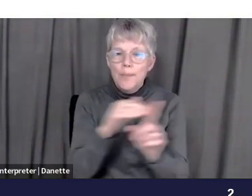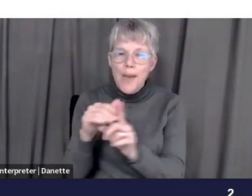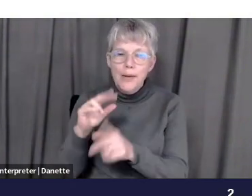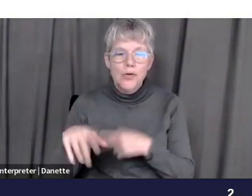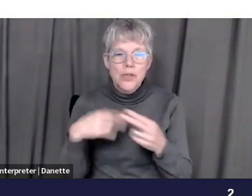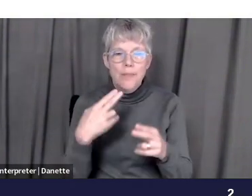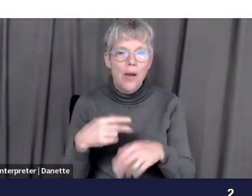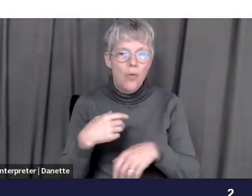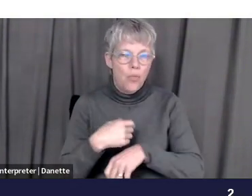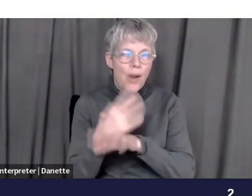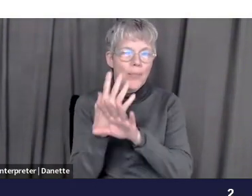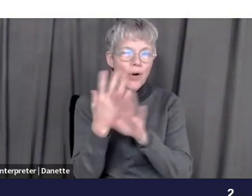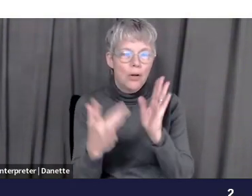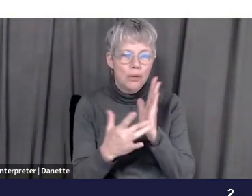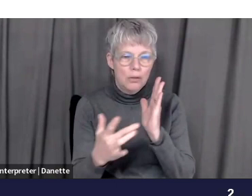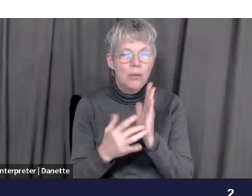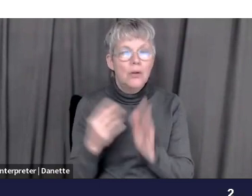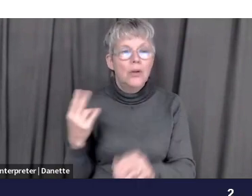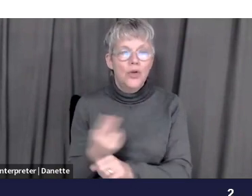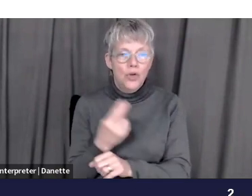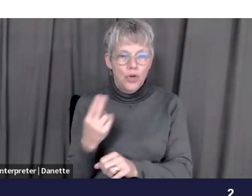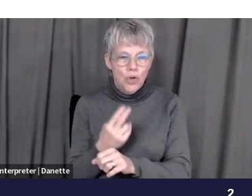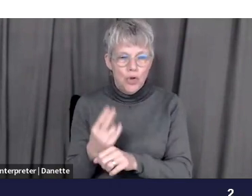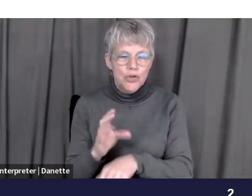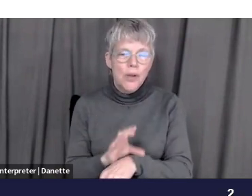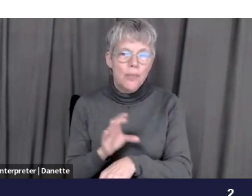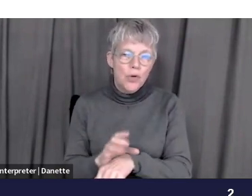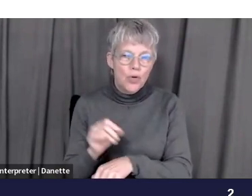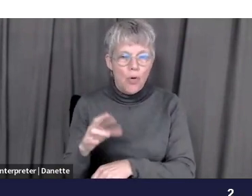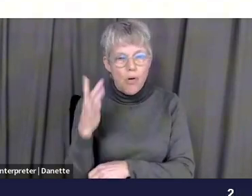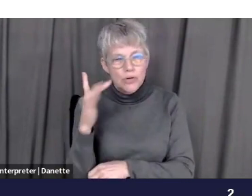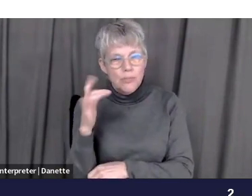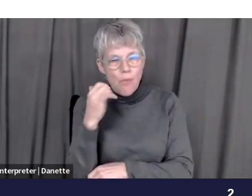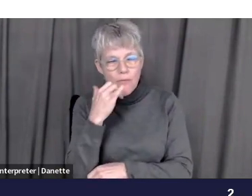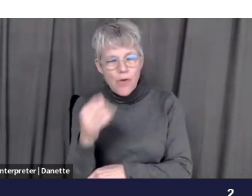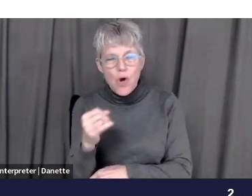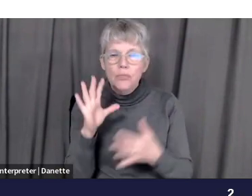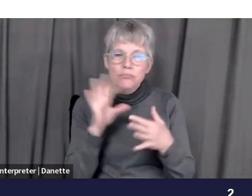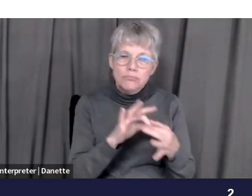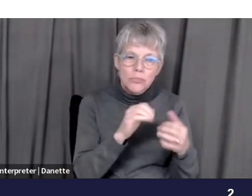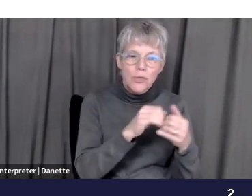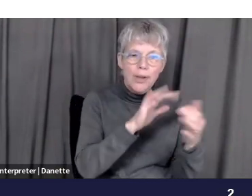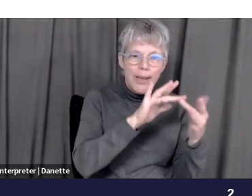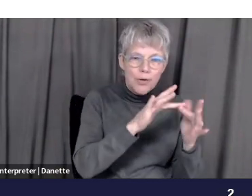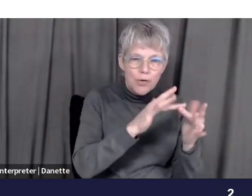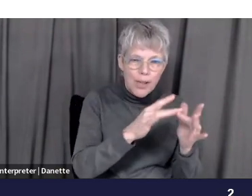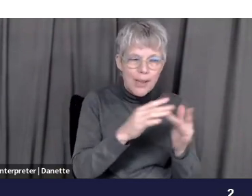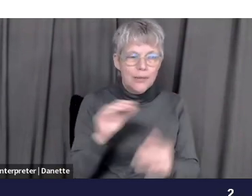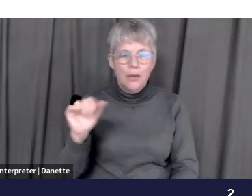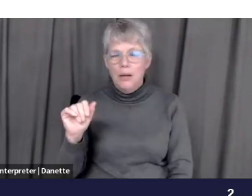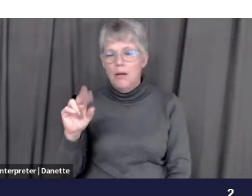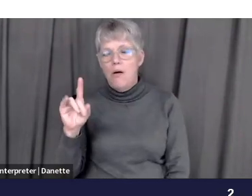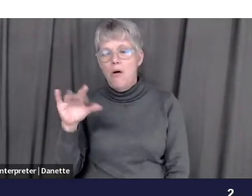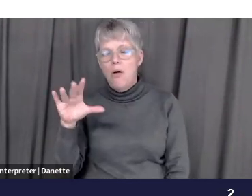Please make sure you are using a computer or smartphone connected to the Internet and the audio function is on and the volume is turned up.